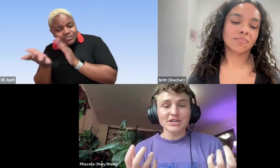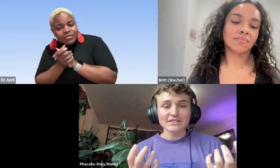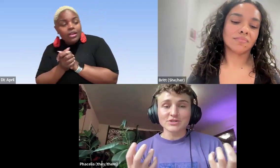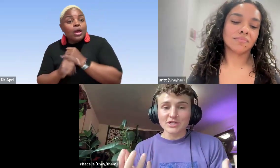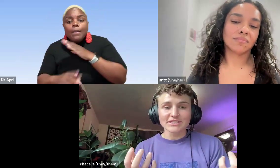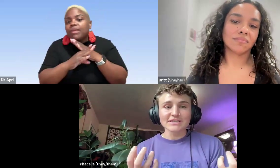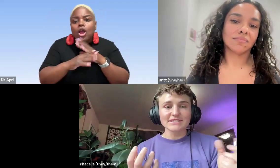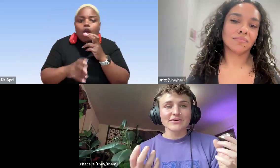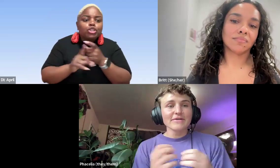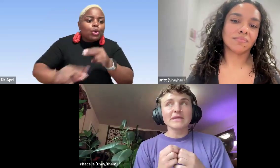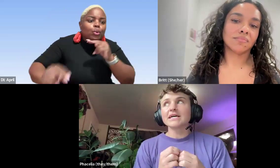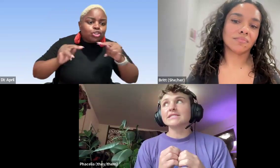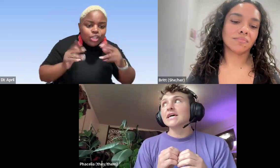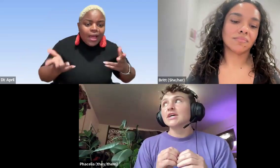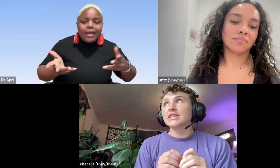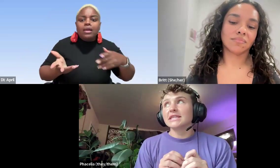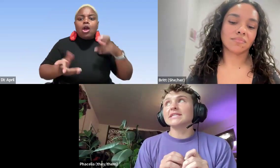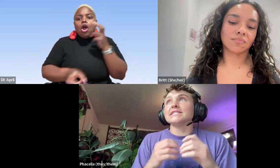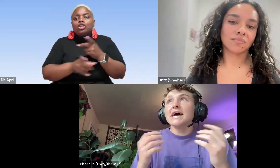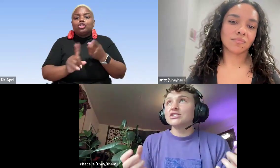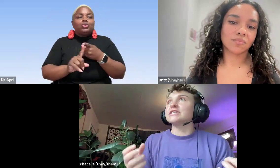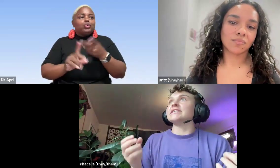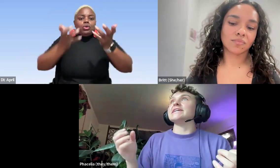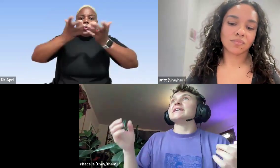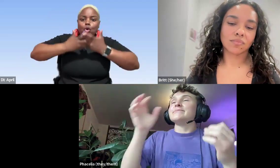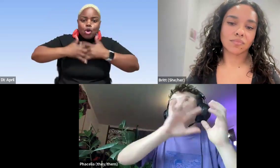who shared situations as you, because it's intentionally